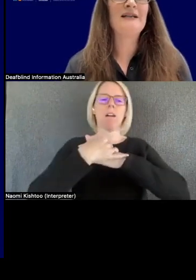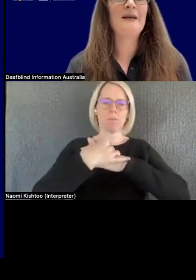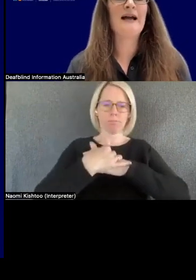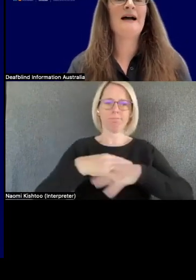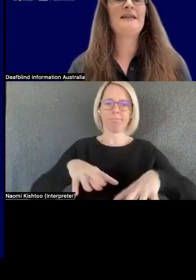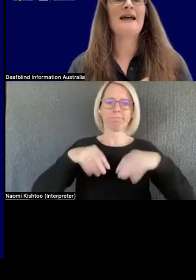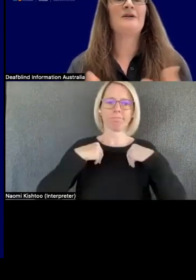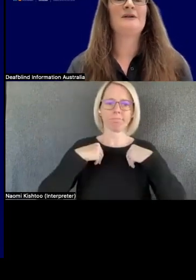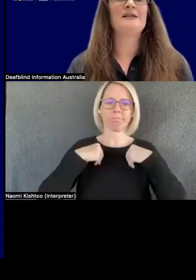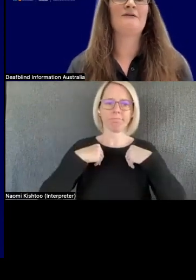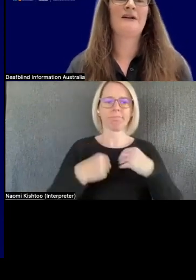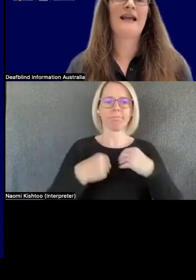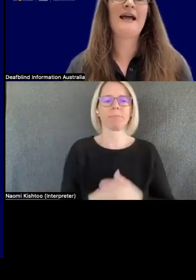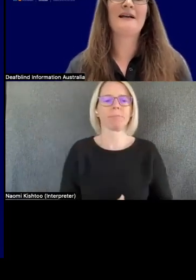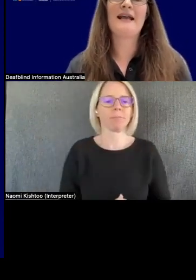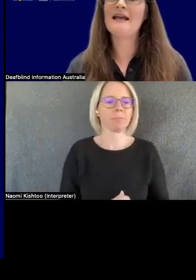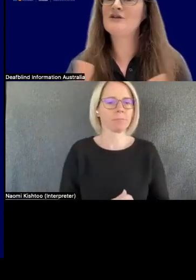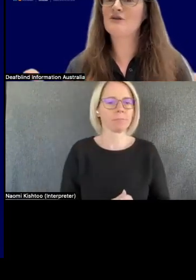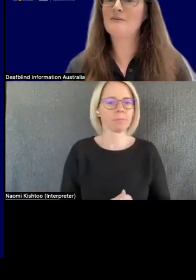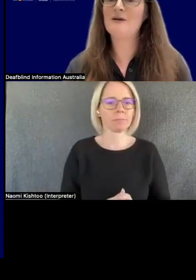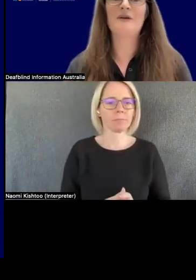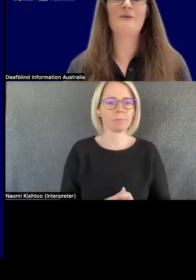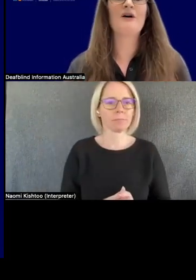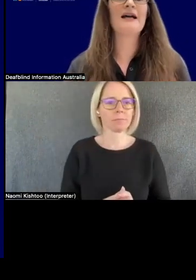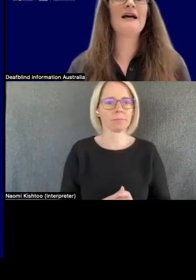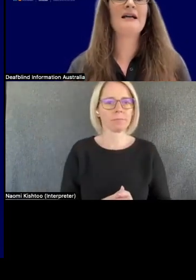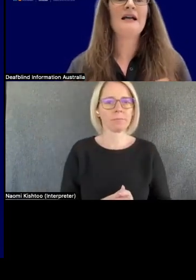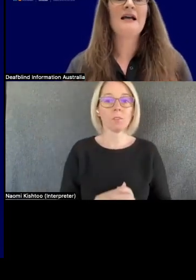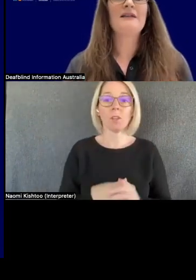Here we are, the adult is offering hand-under-hand, “Join me on the rocker”.